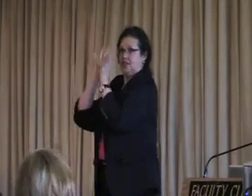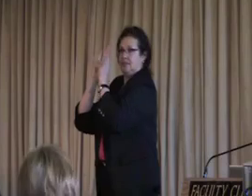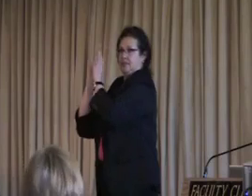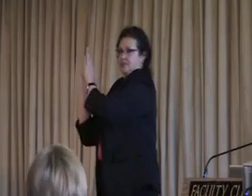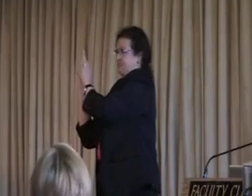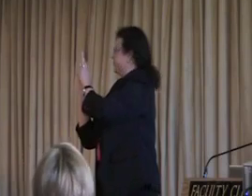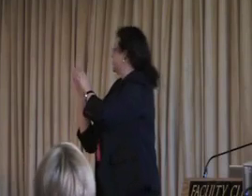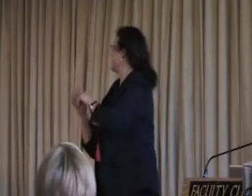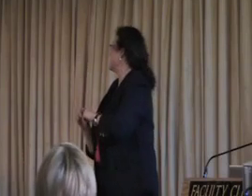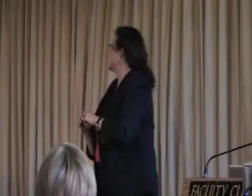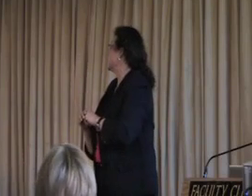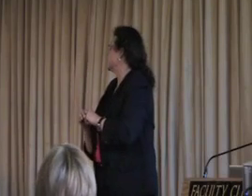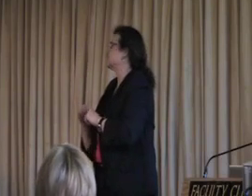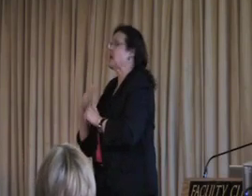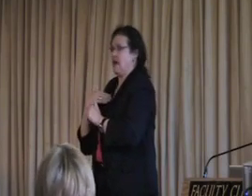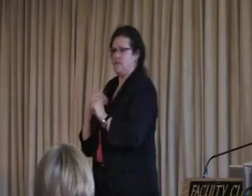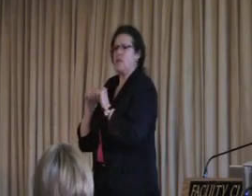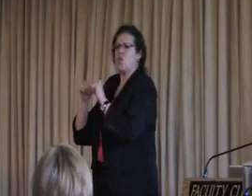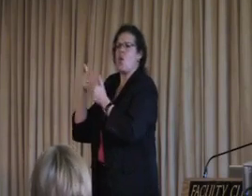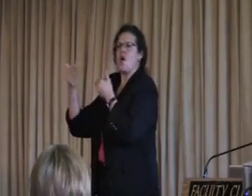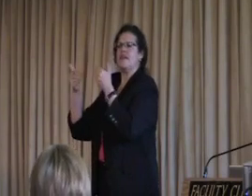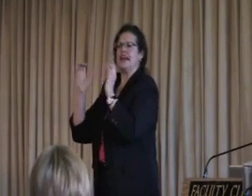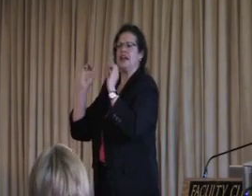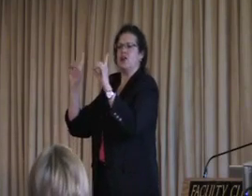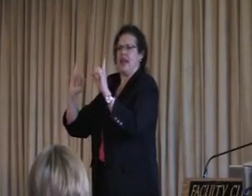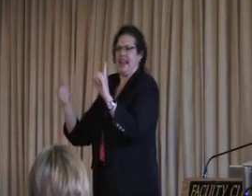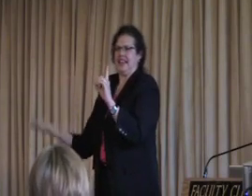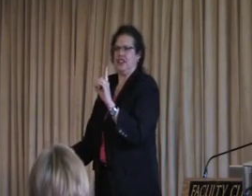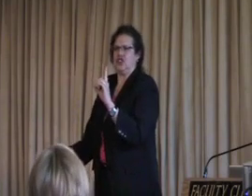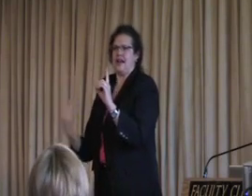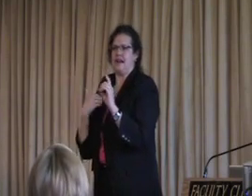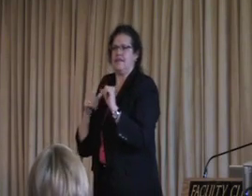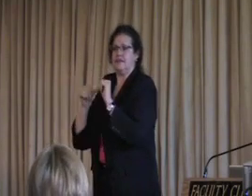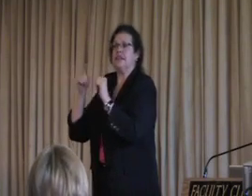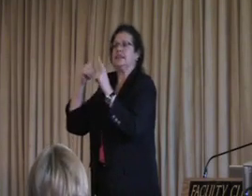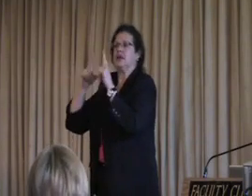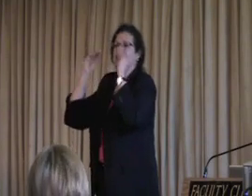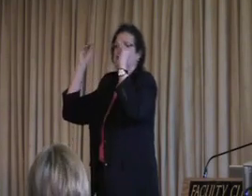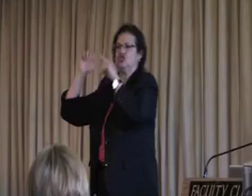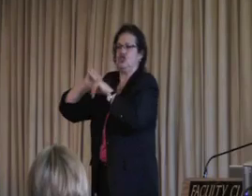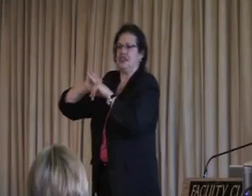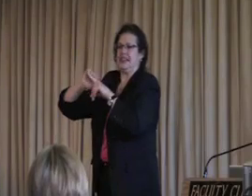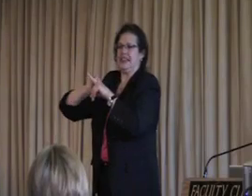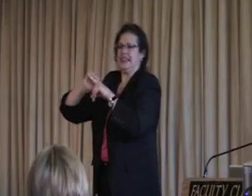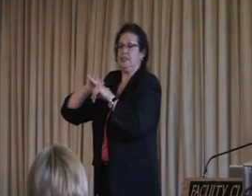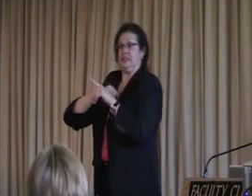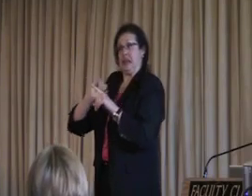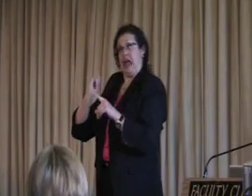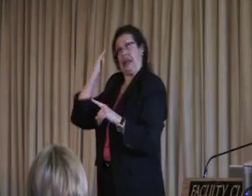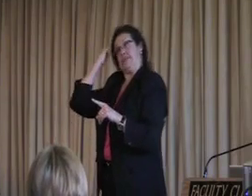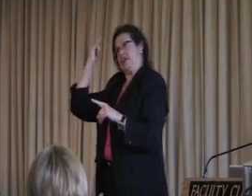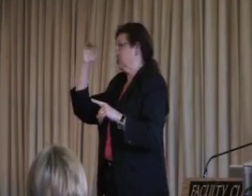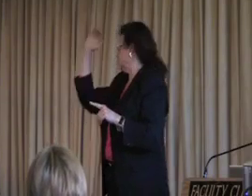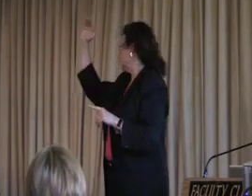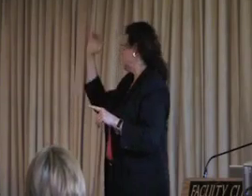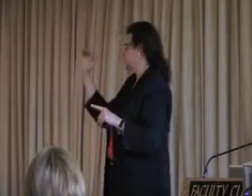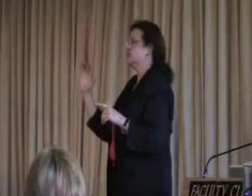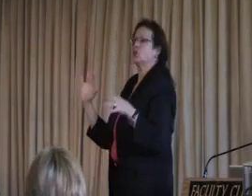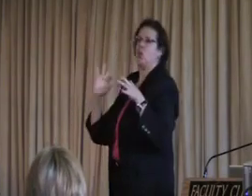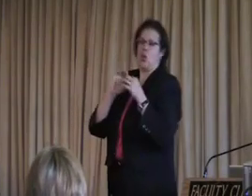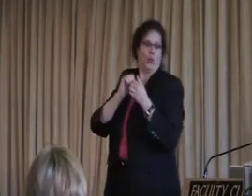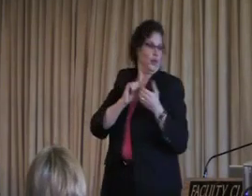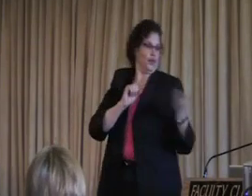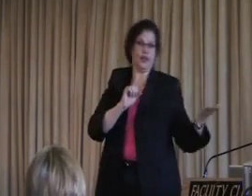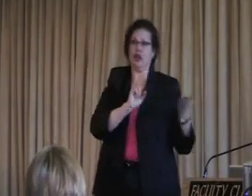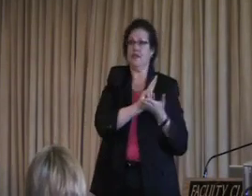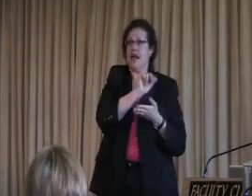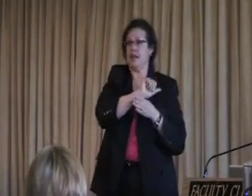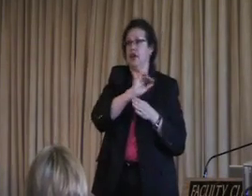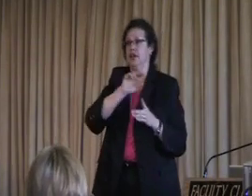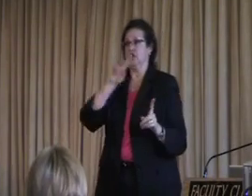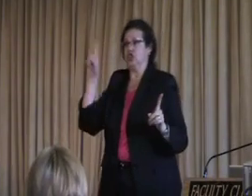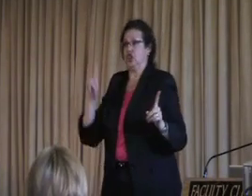University. We work with hum berg, and we also provide sign language training for interpreters